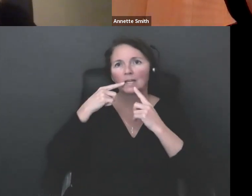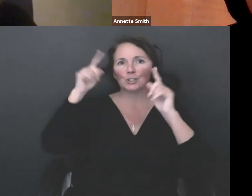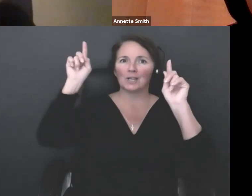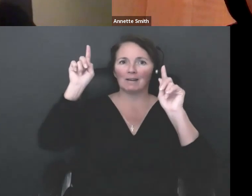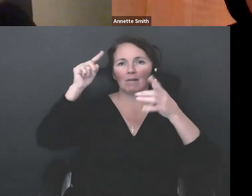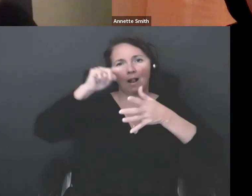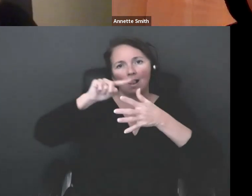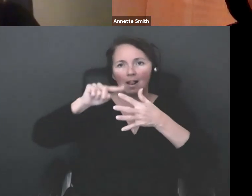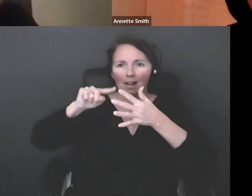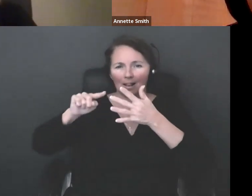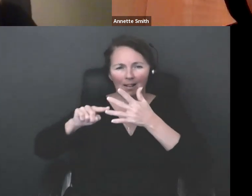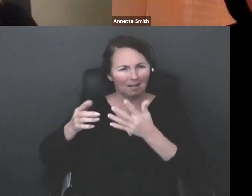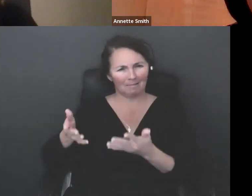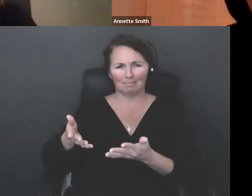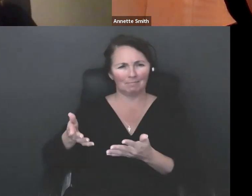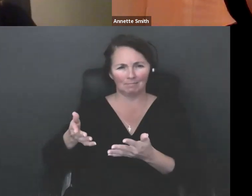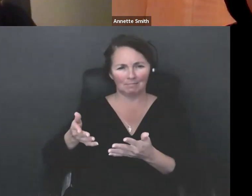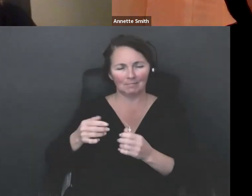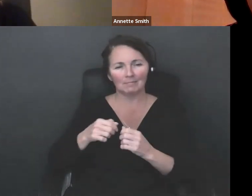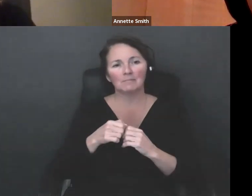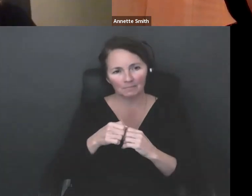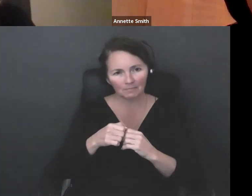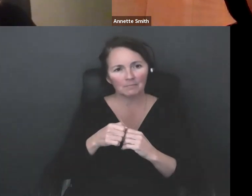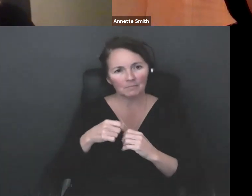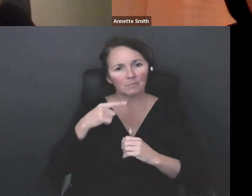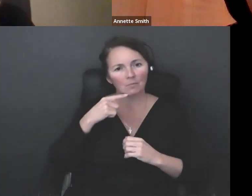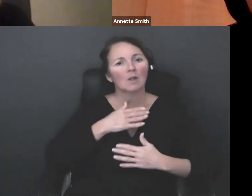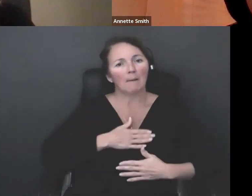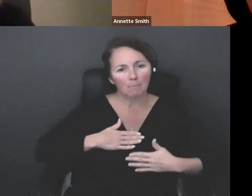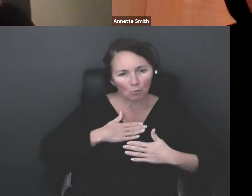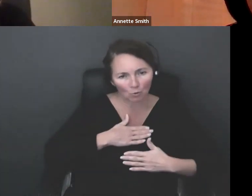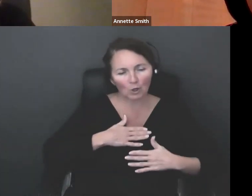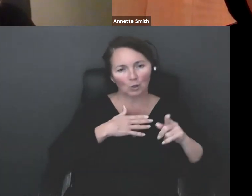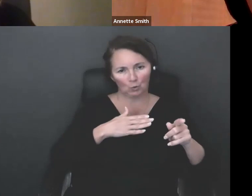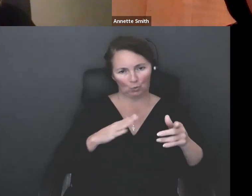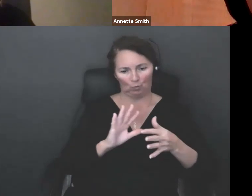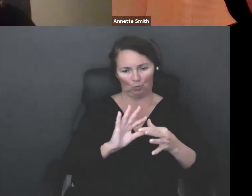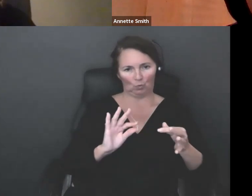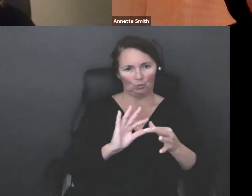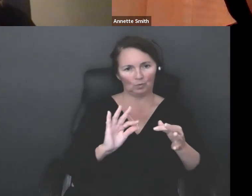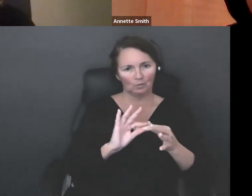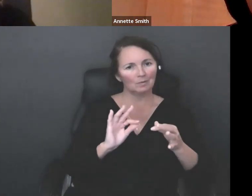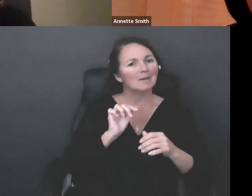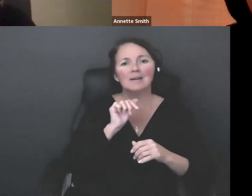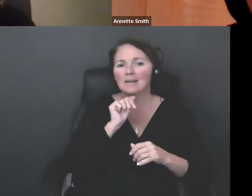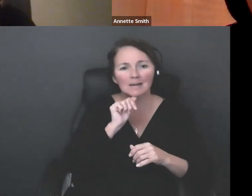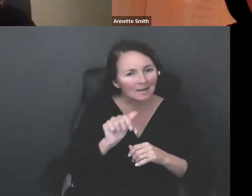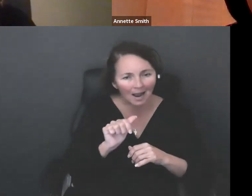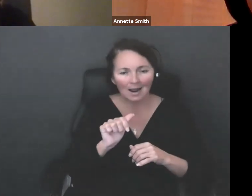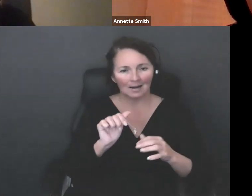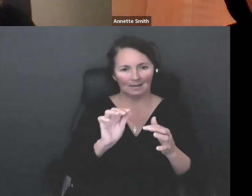So I can -- I do not like it when people say, oh, you are I am so proud of you because